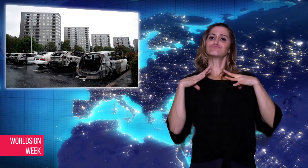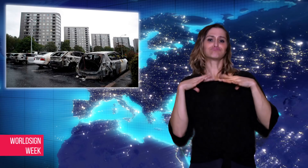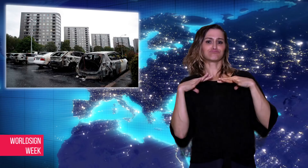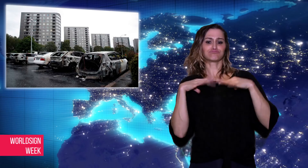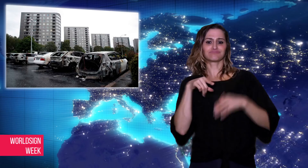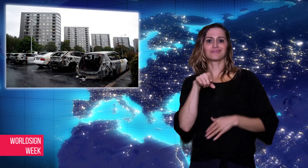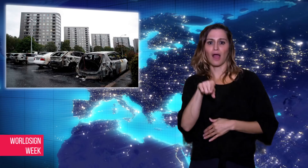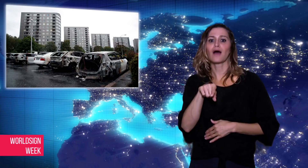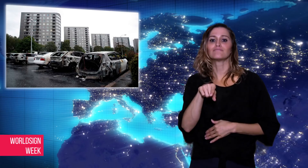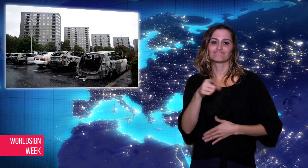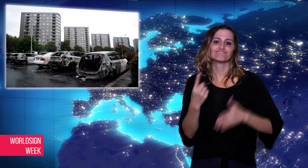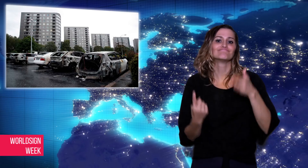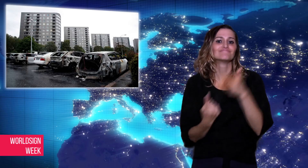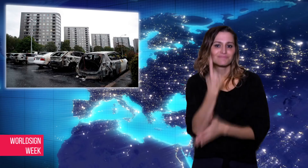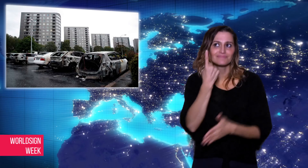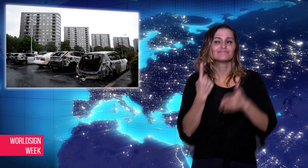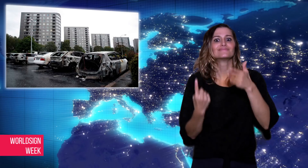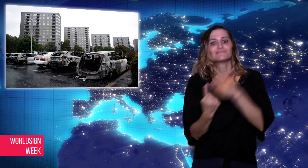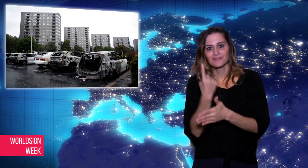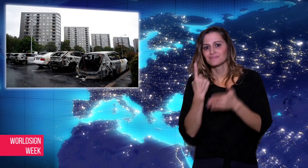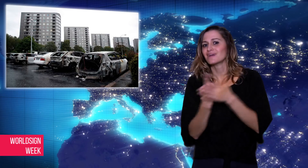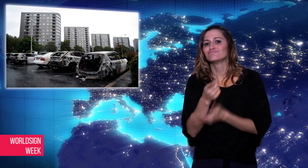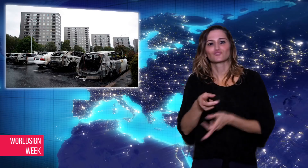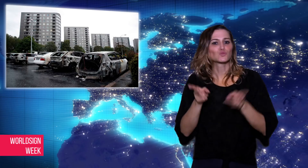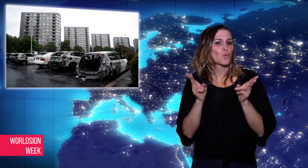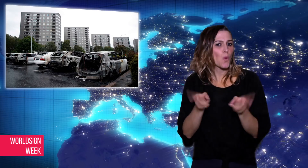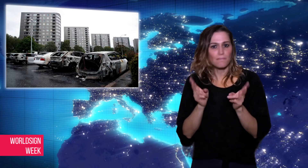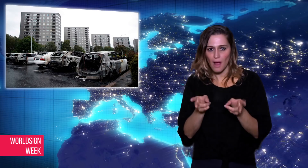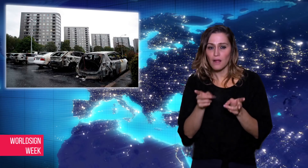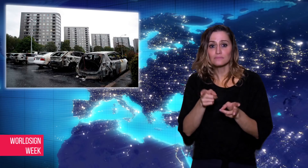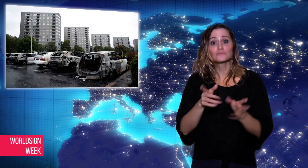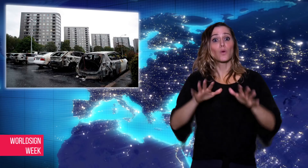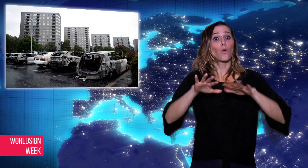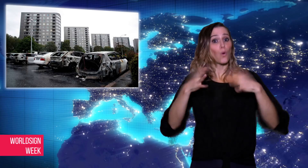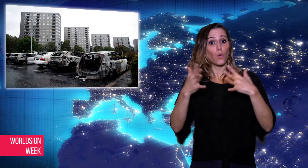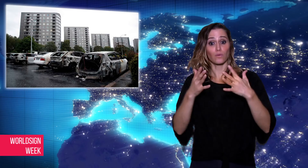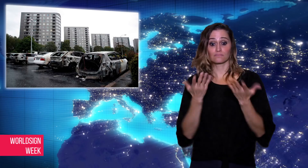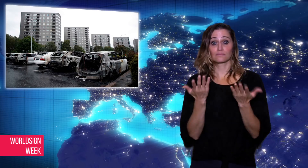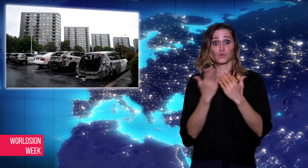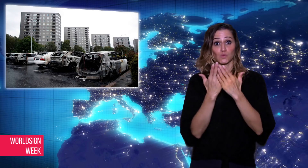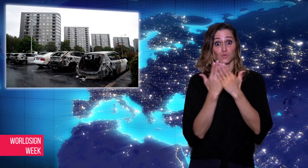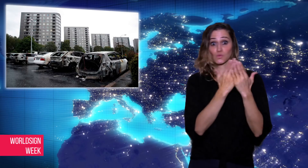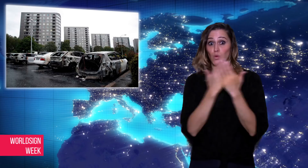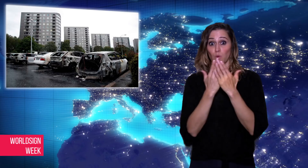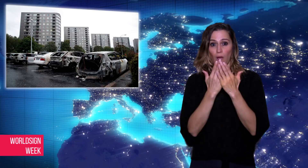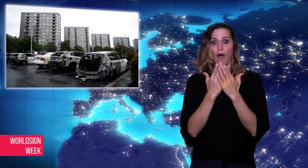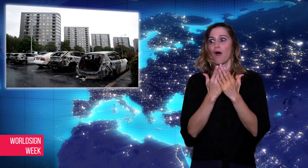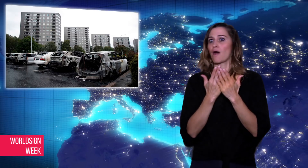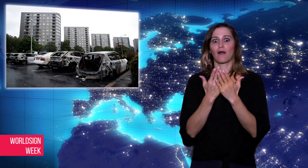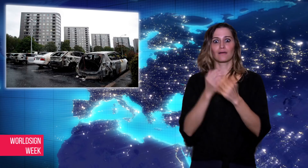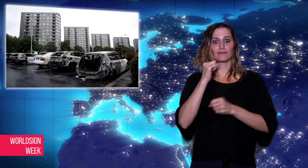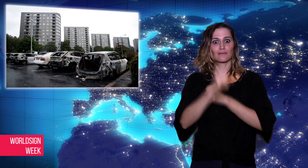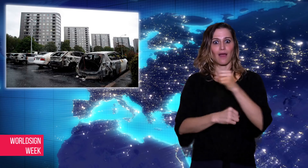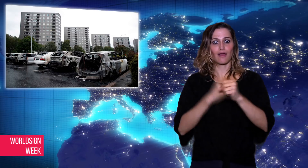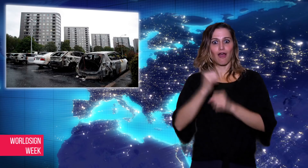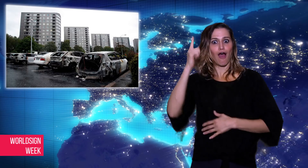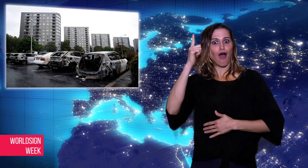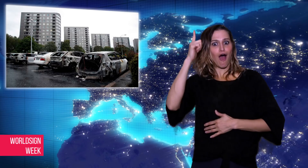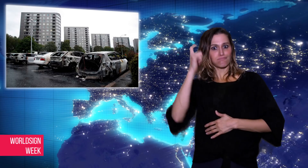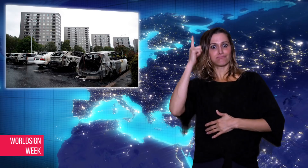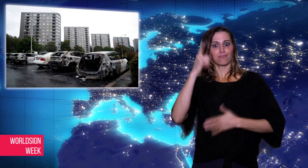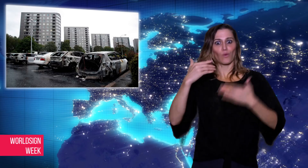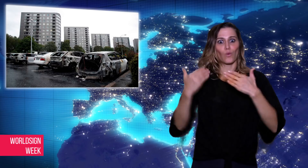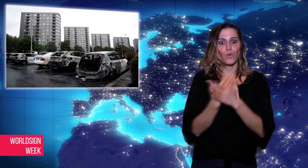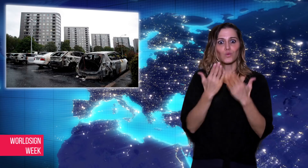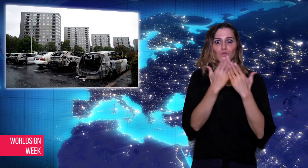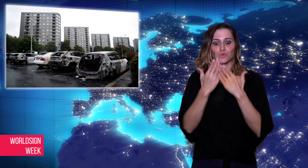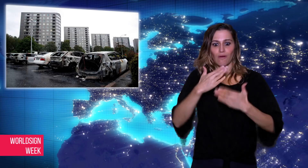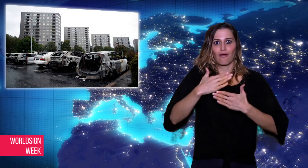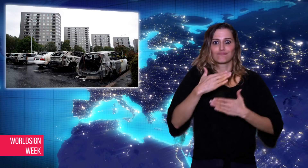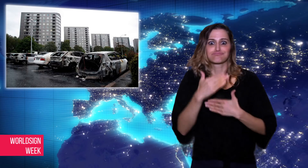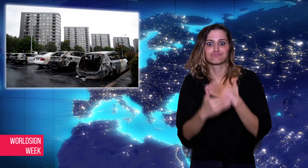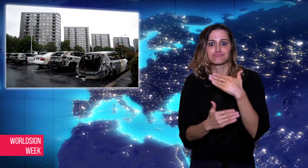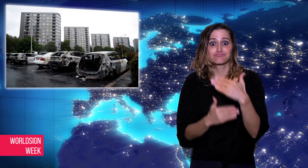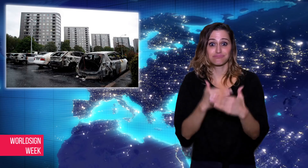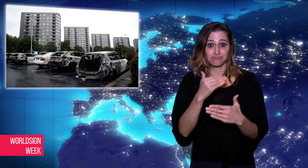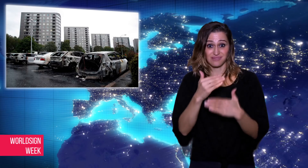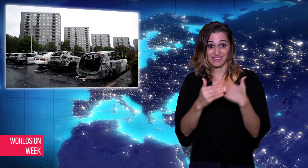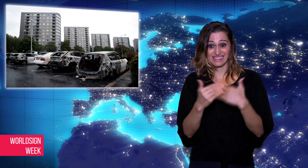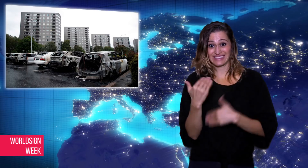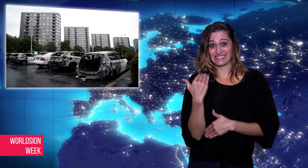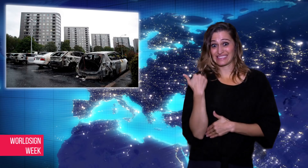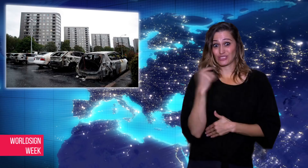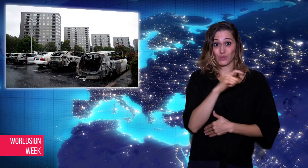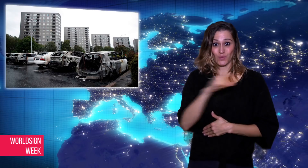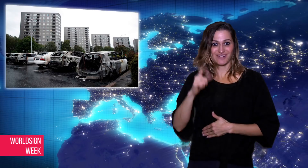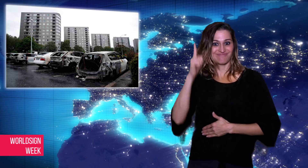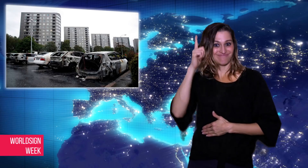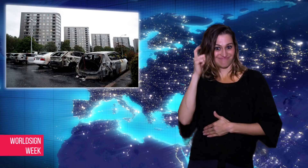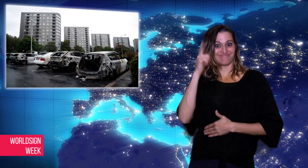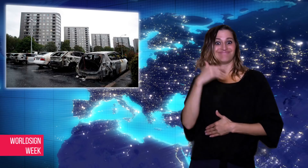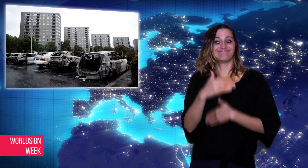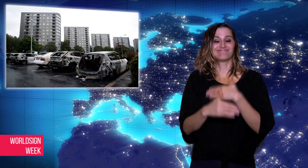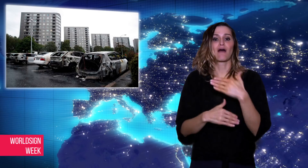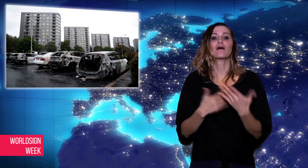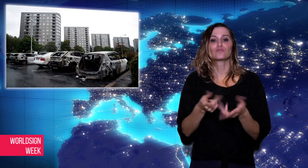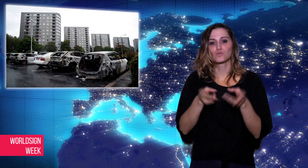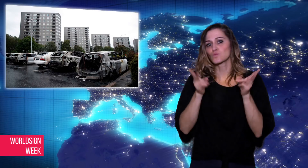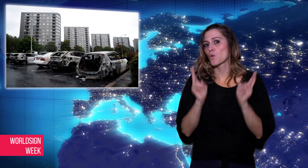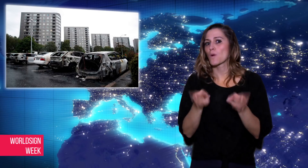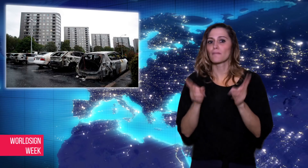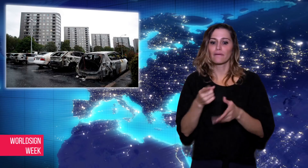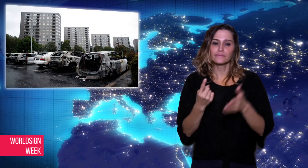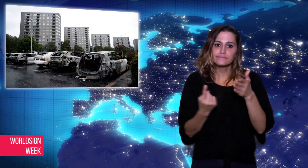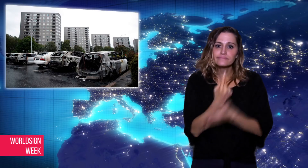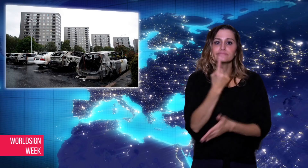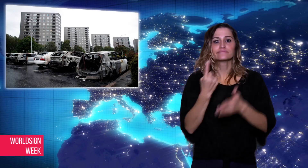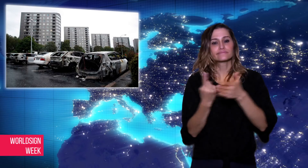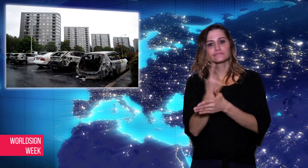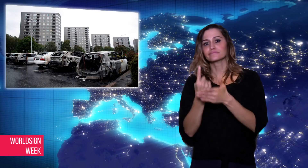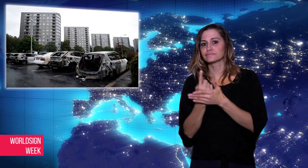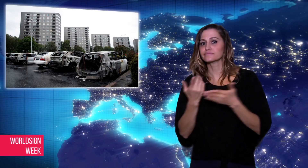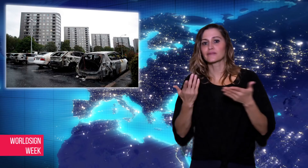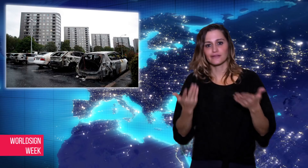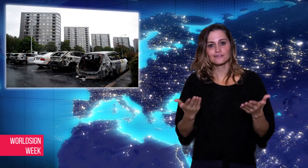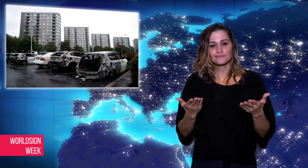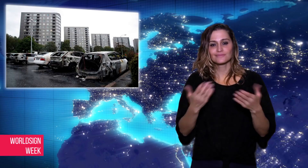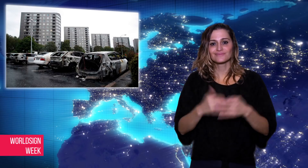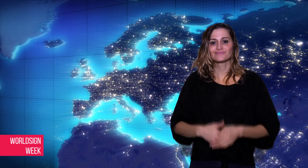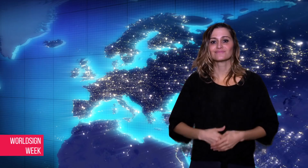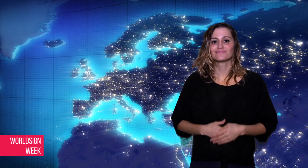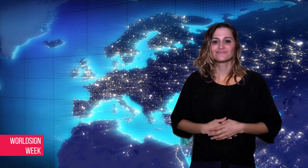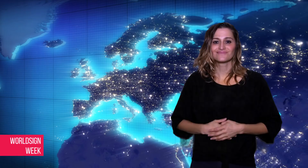beginning of a school year which started last week.